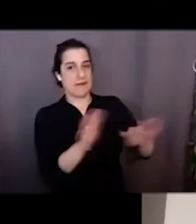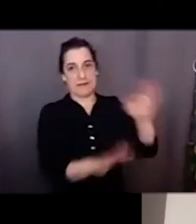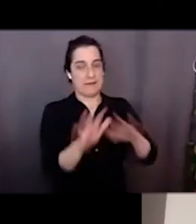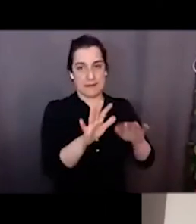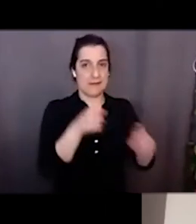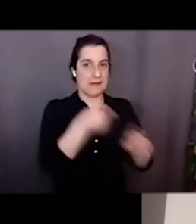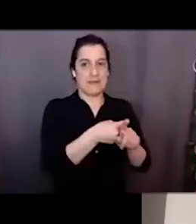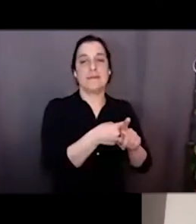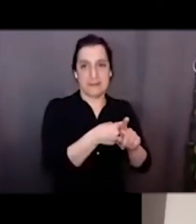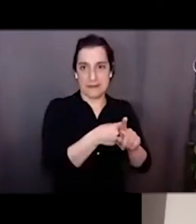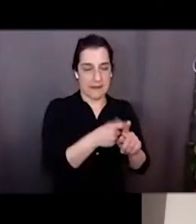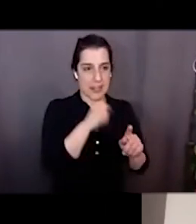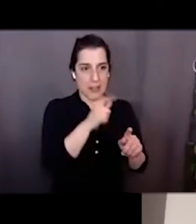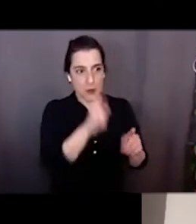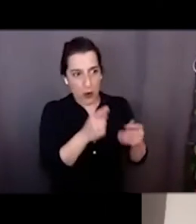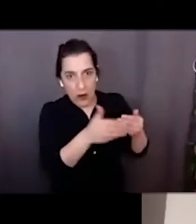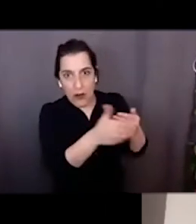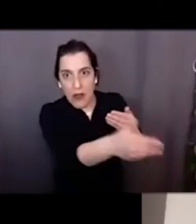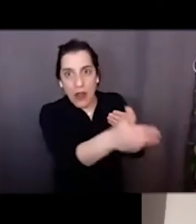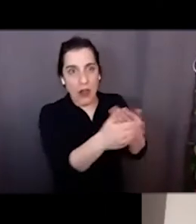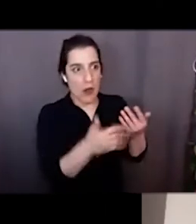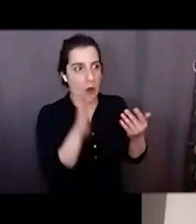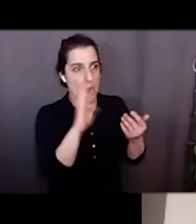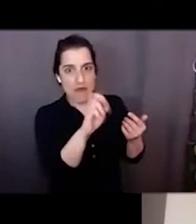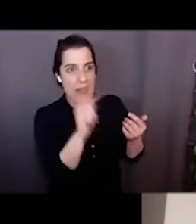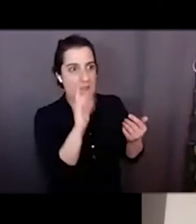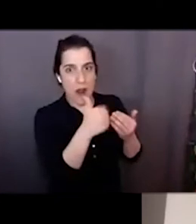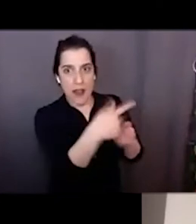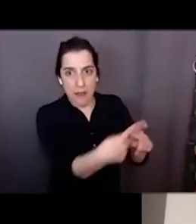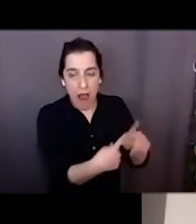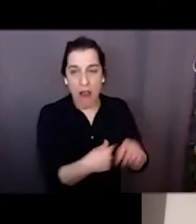And we're not sure if we can have a rent for next month and different